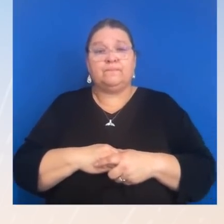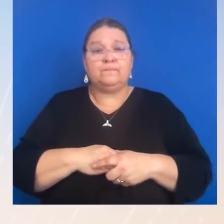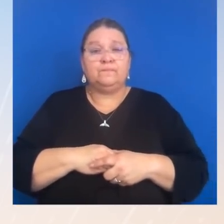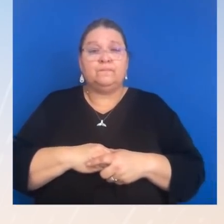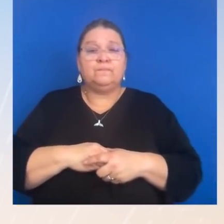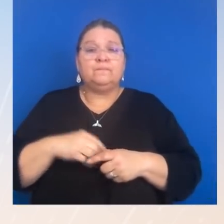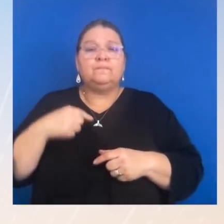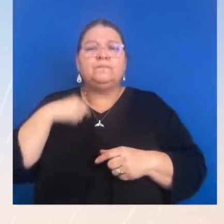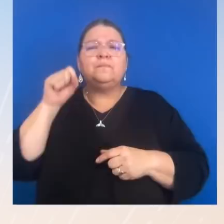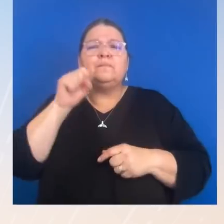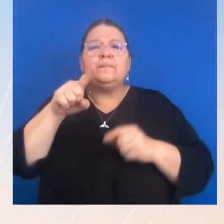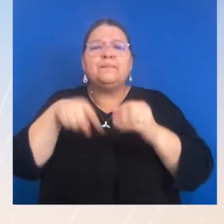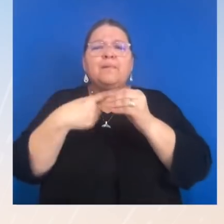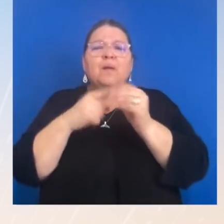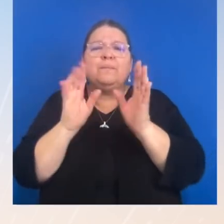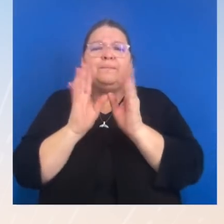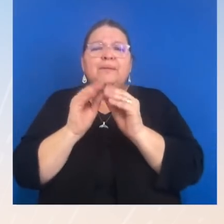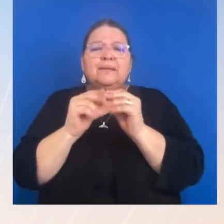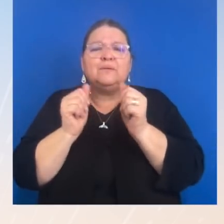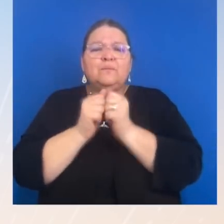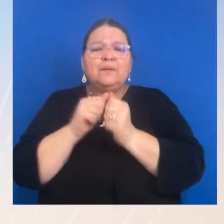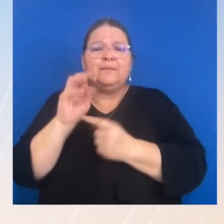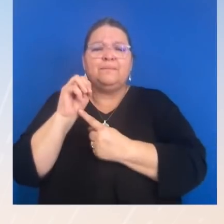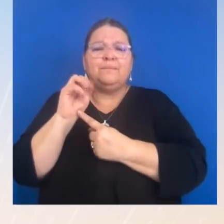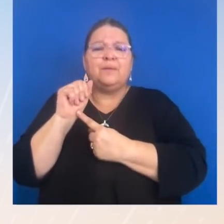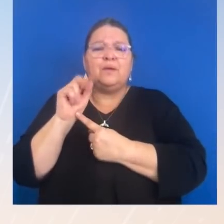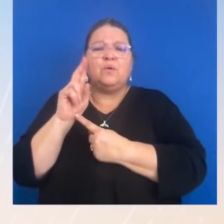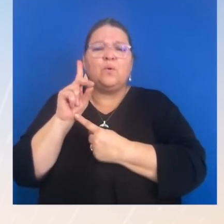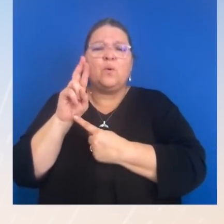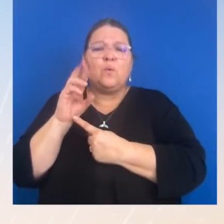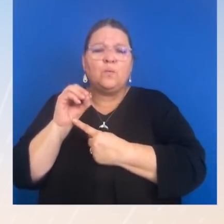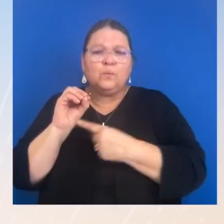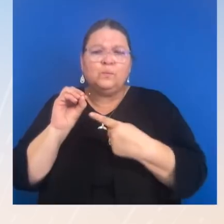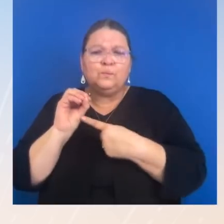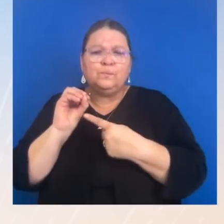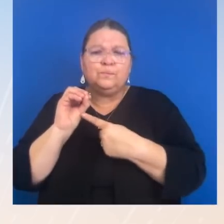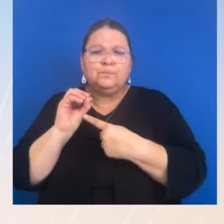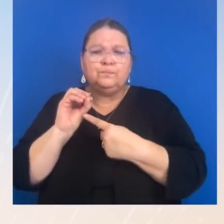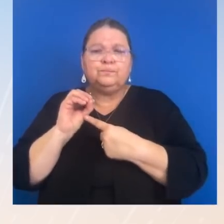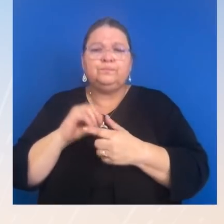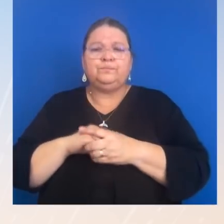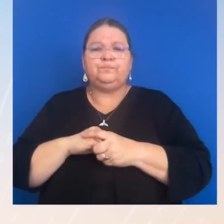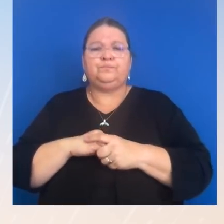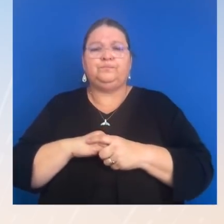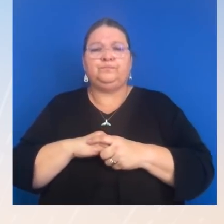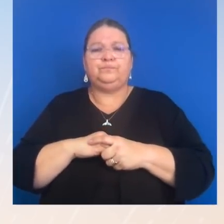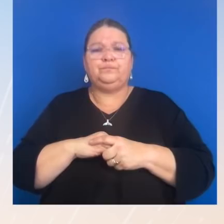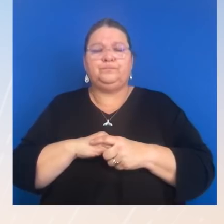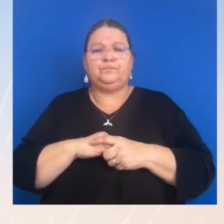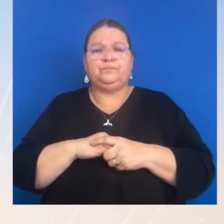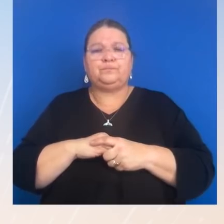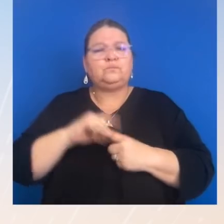when did these meetings actually start? Ms. Psaki: You mean -- The Press: When was the first time that there was an engagement